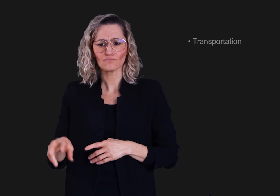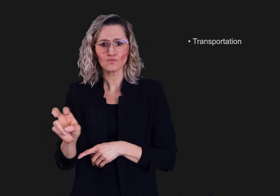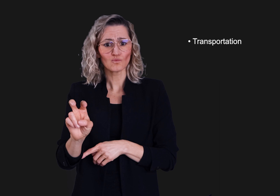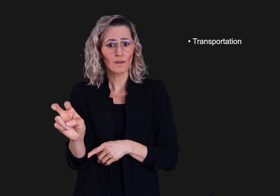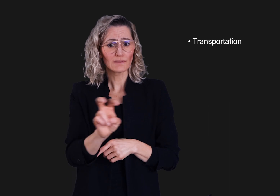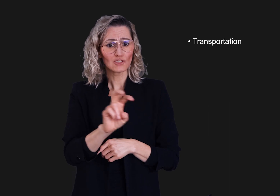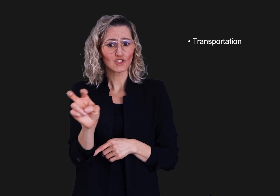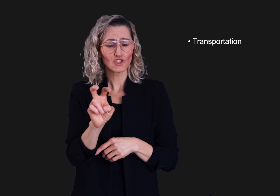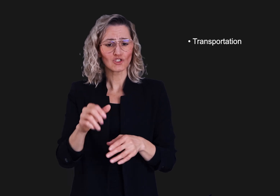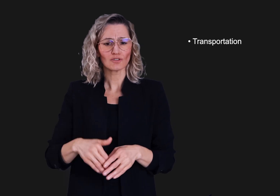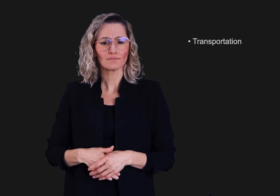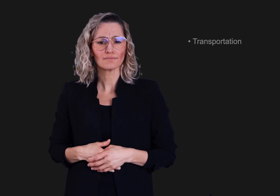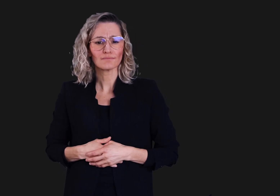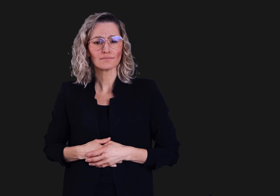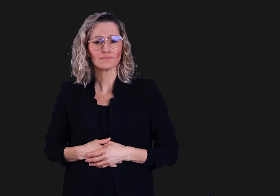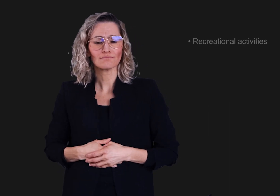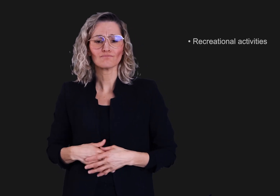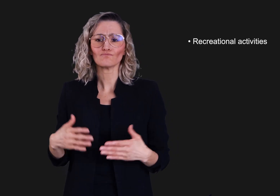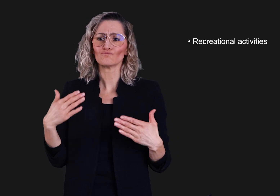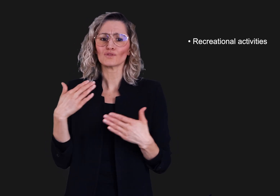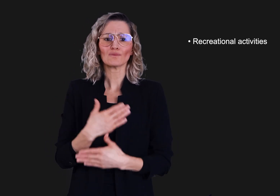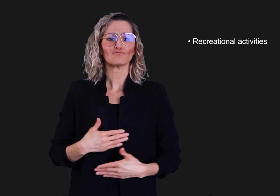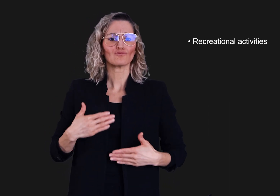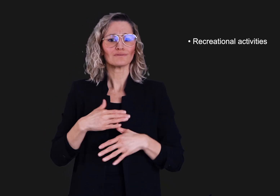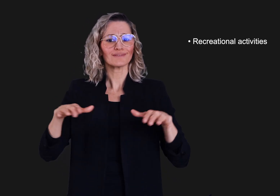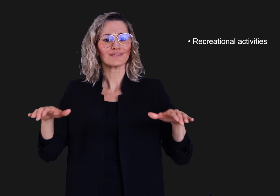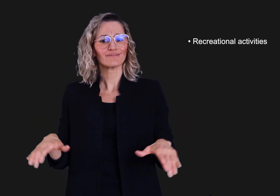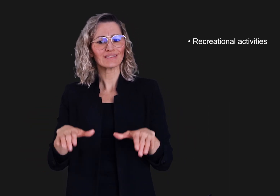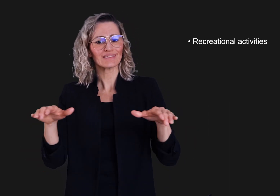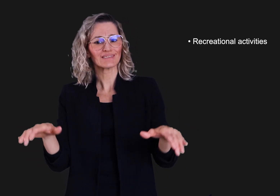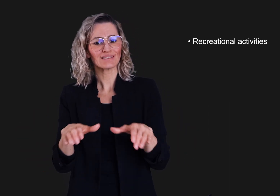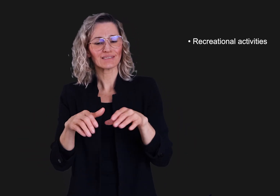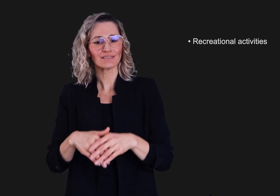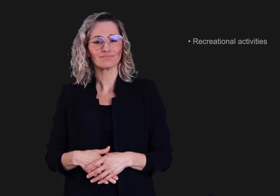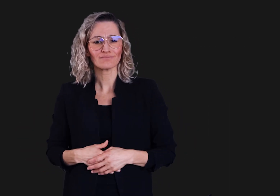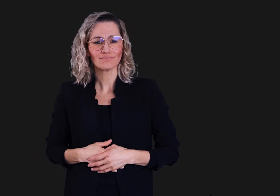• Transportation • Recreational activities